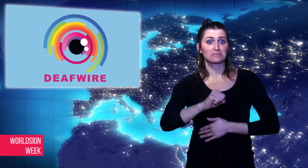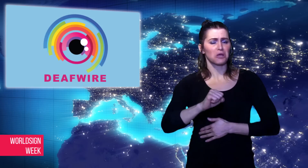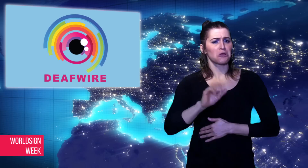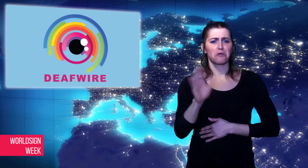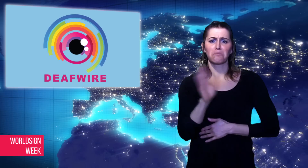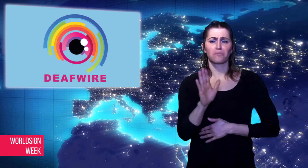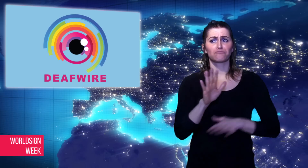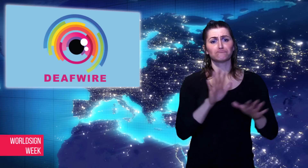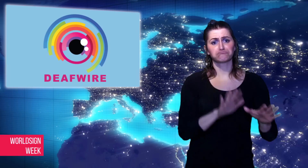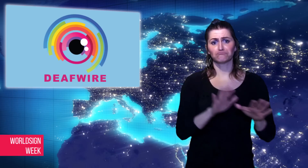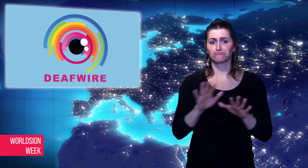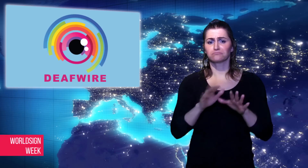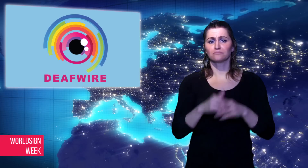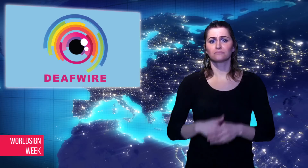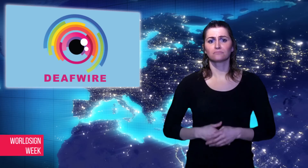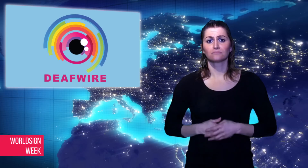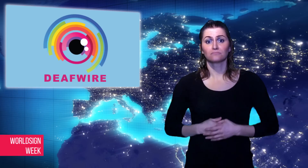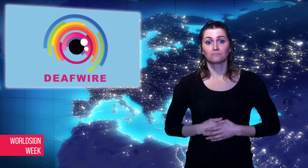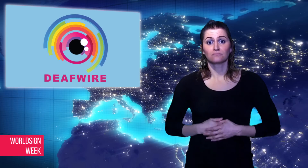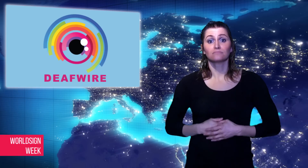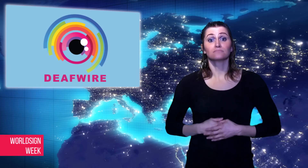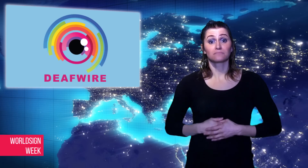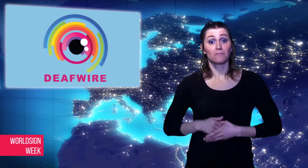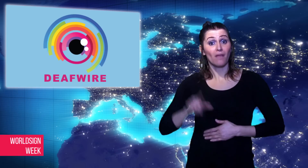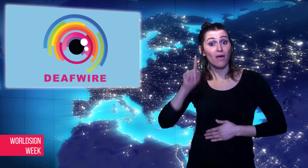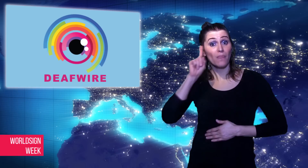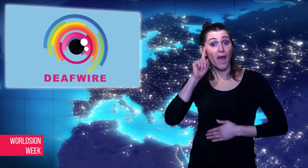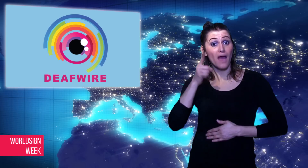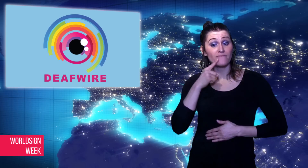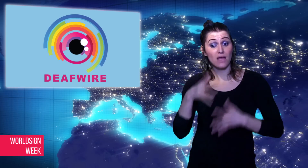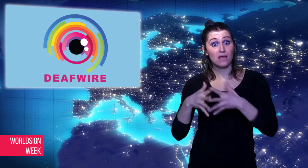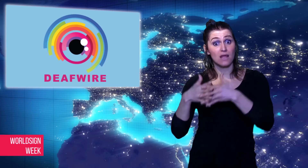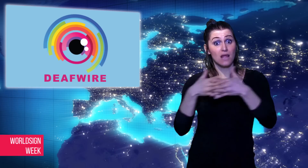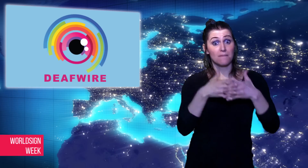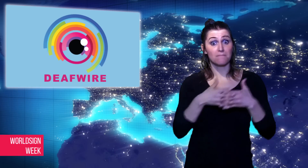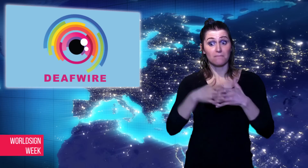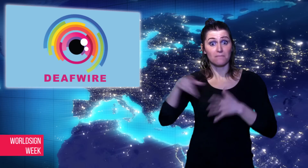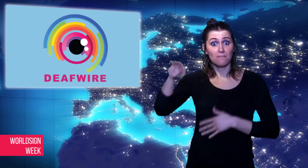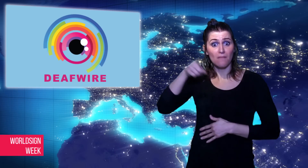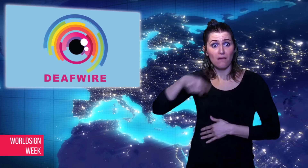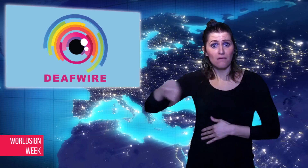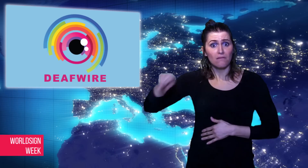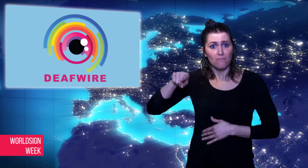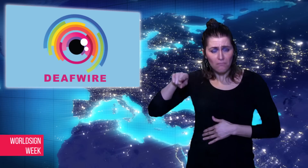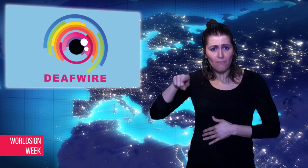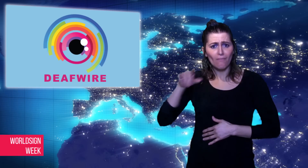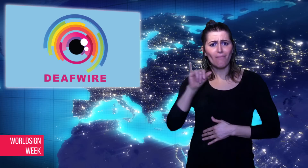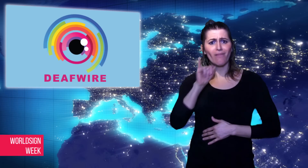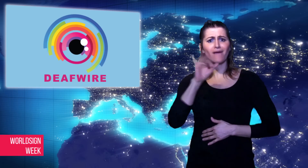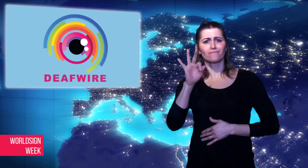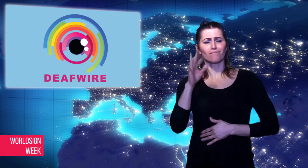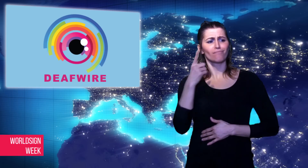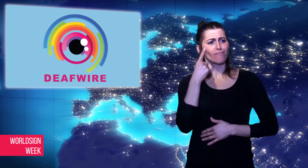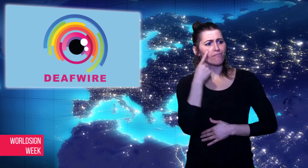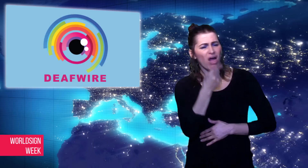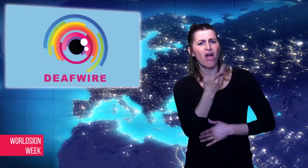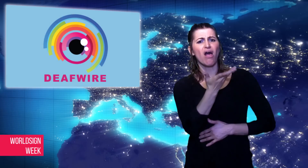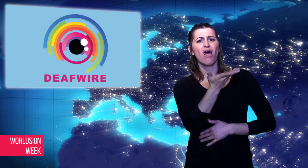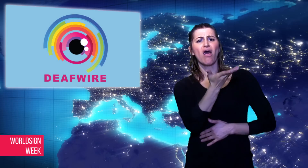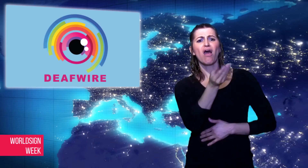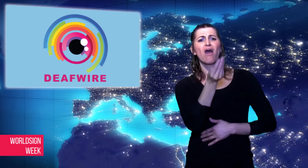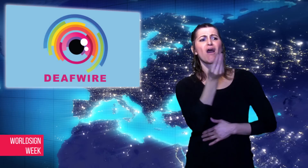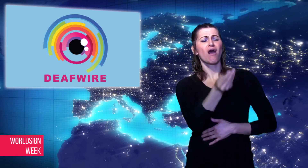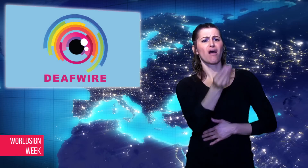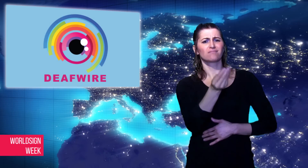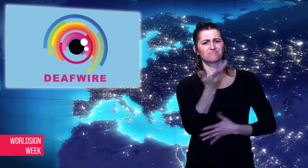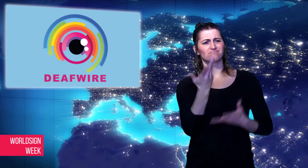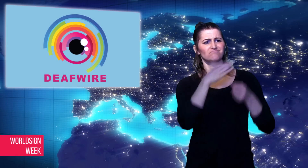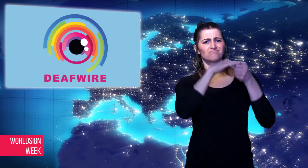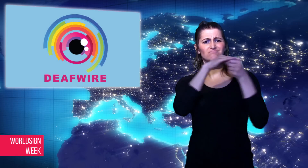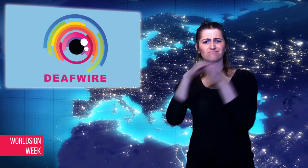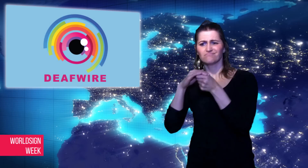days to see if “substantial progress” is